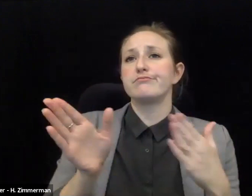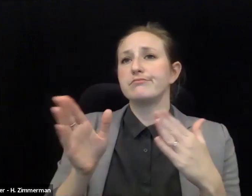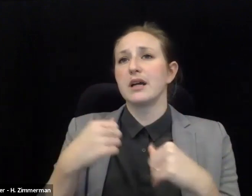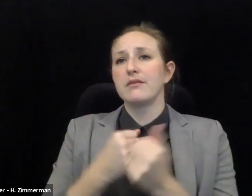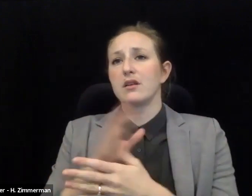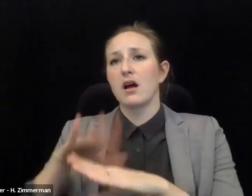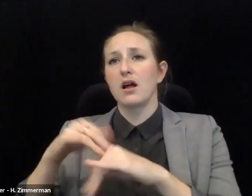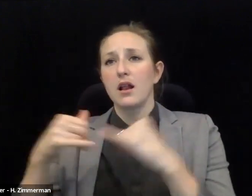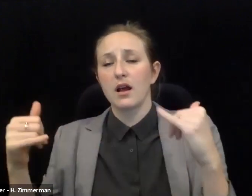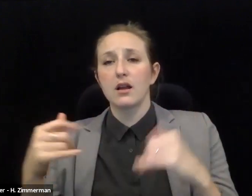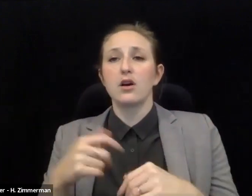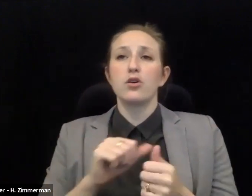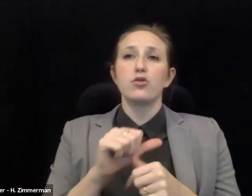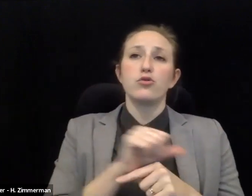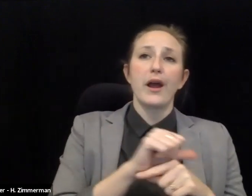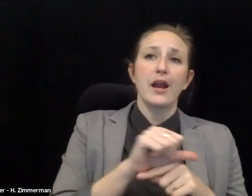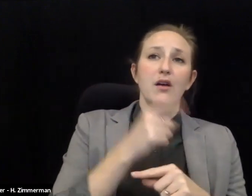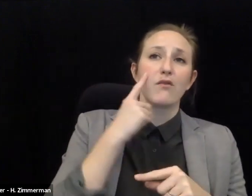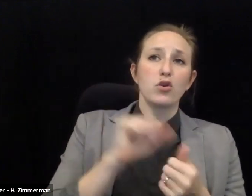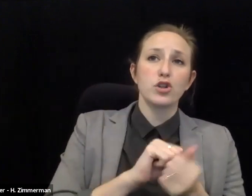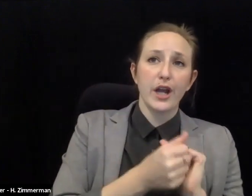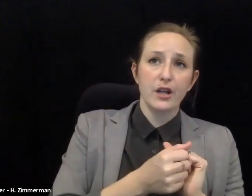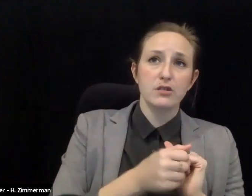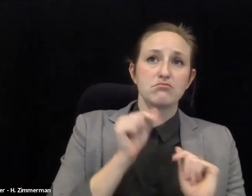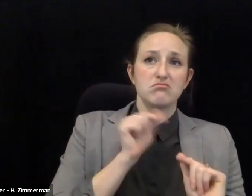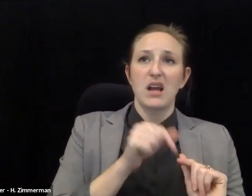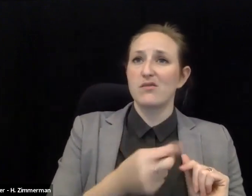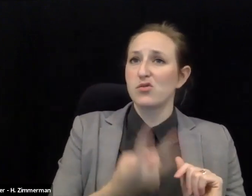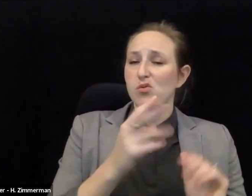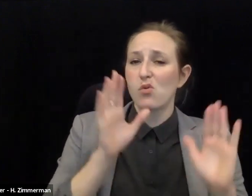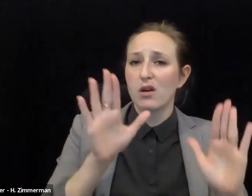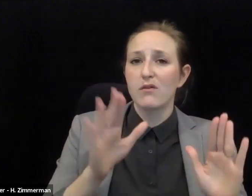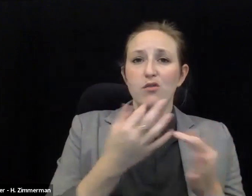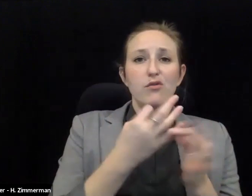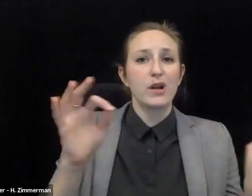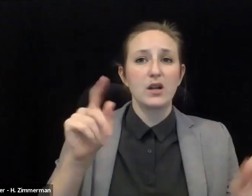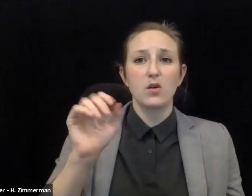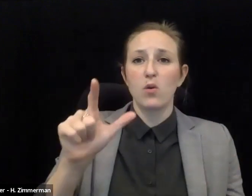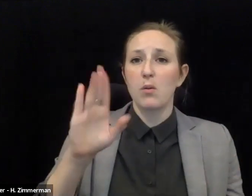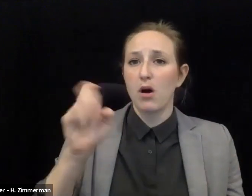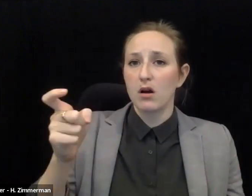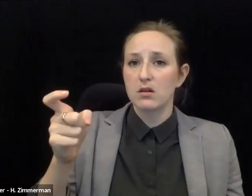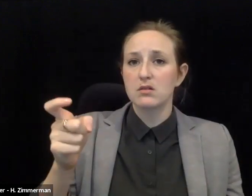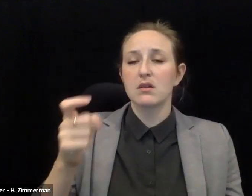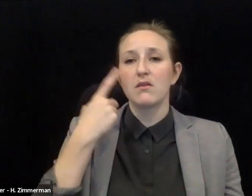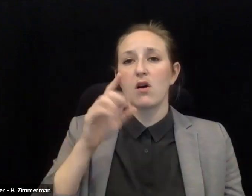Training for change. Also, so two wonderful free tool books on virtual facilitation ebook